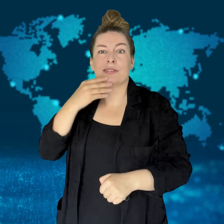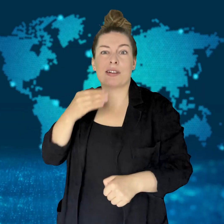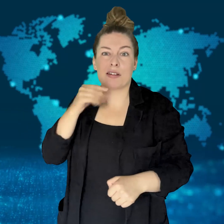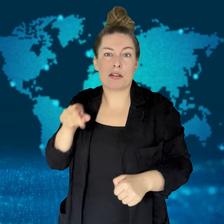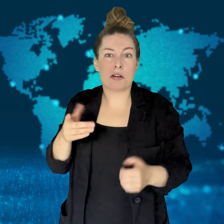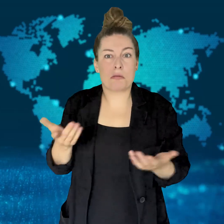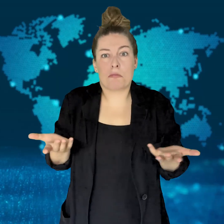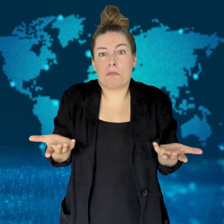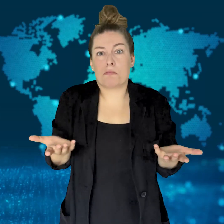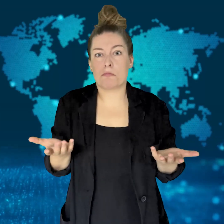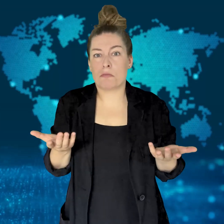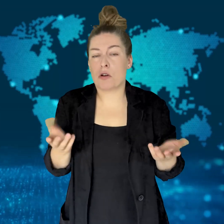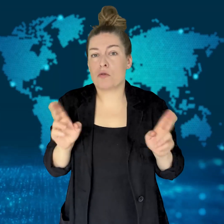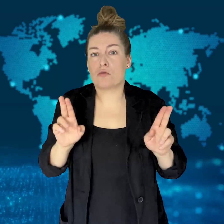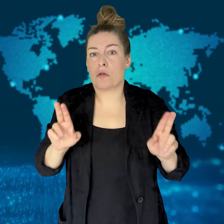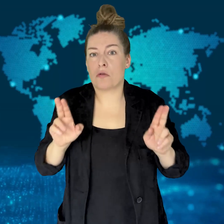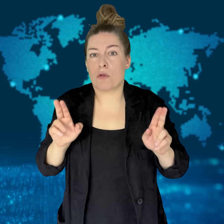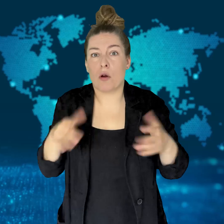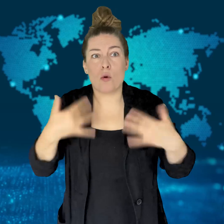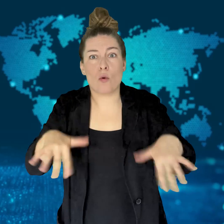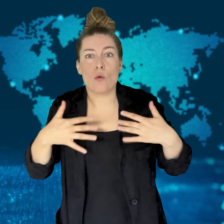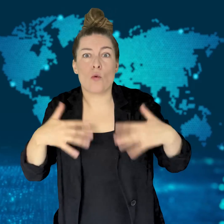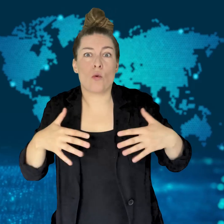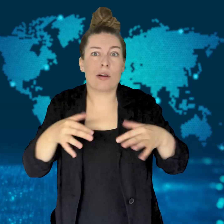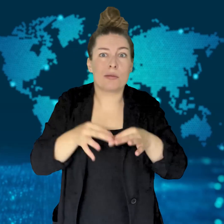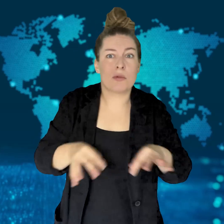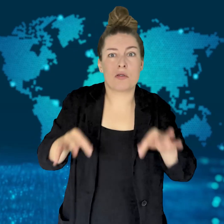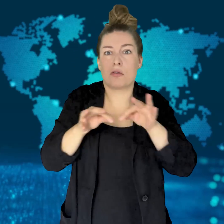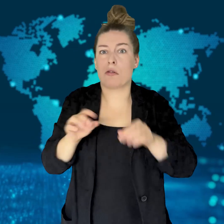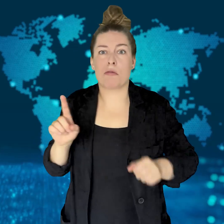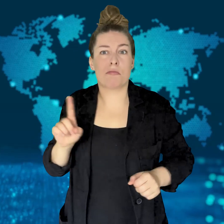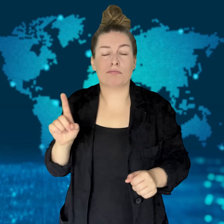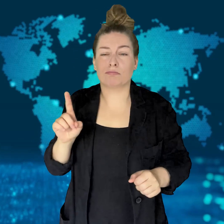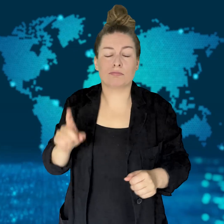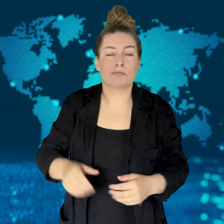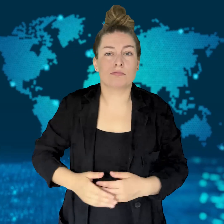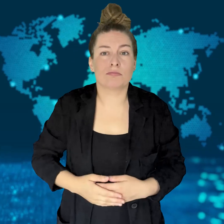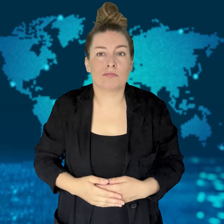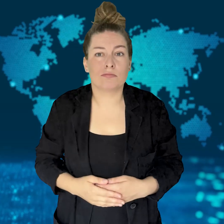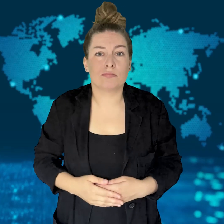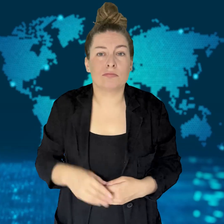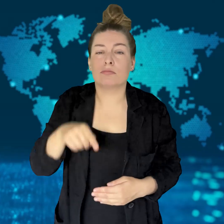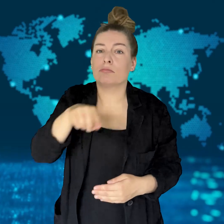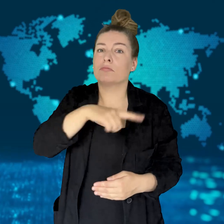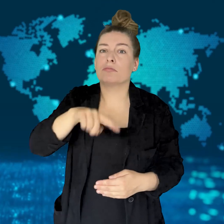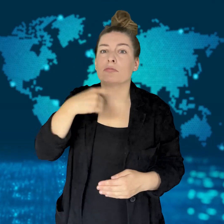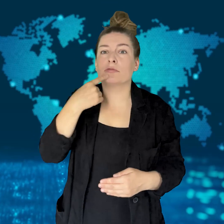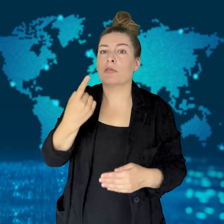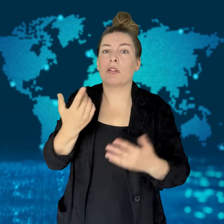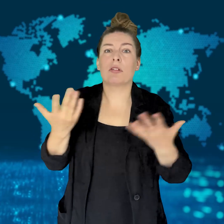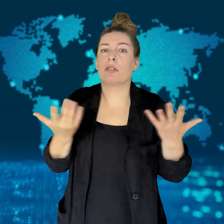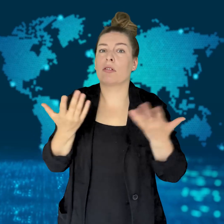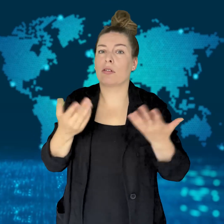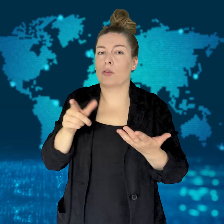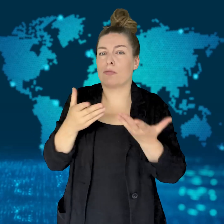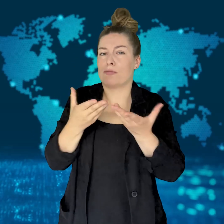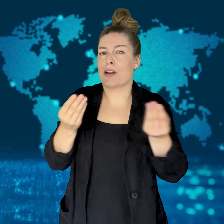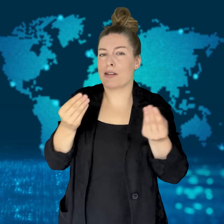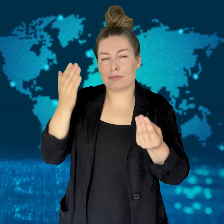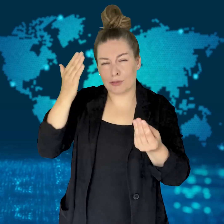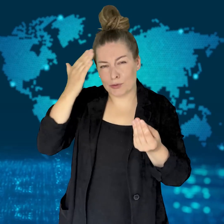Hamas claims that the October 7th attack on Israel was not uncalled.